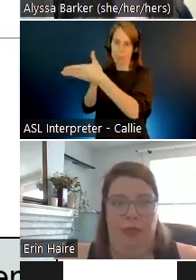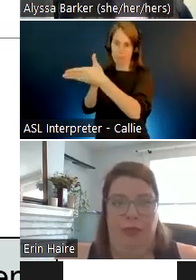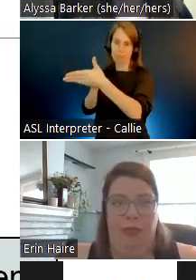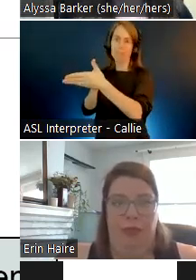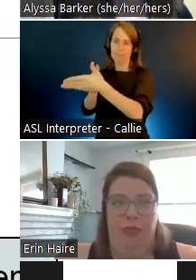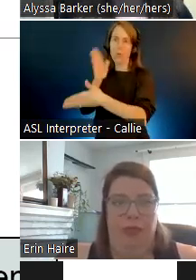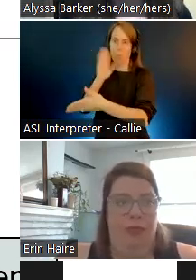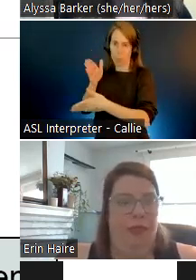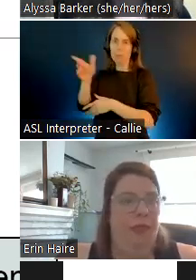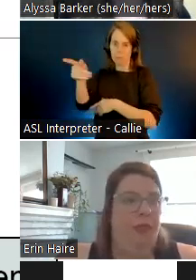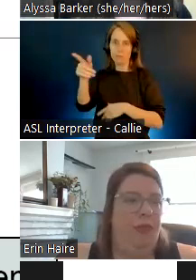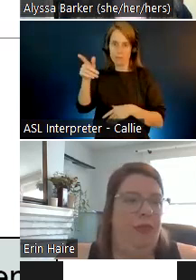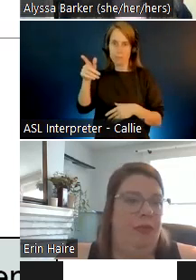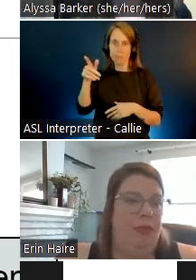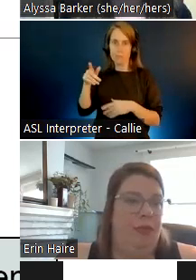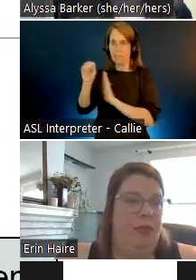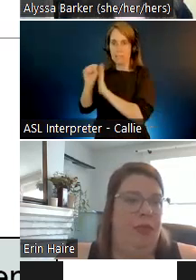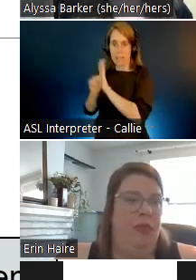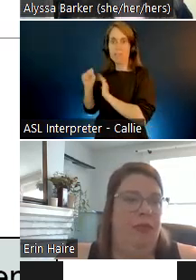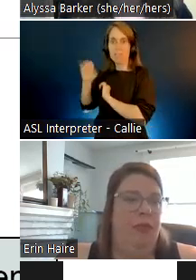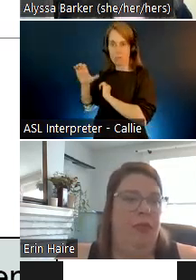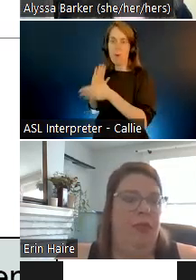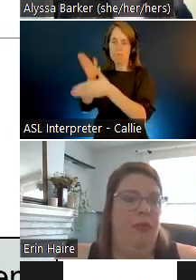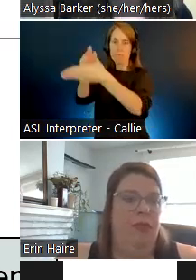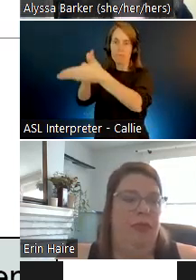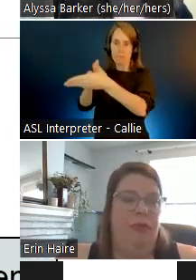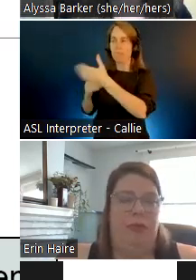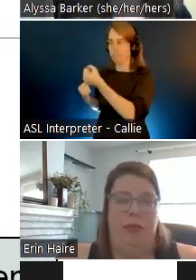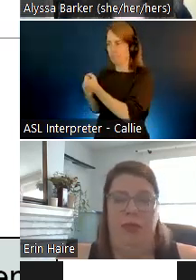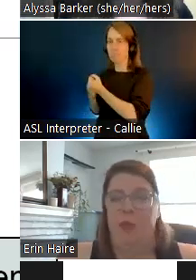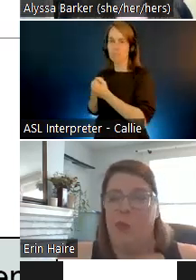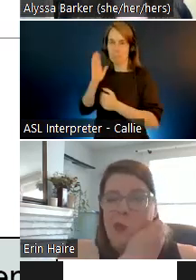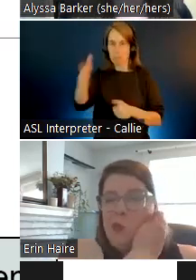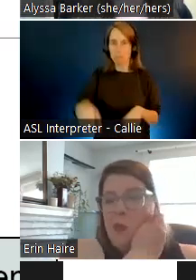any court cases it says that we are filing on behalf of the state of south carolina as the law